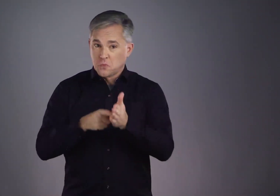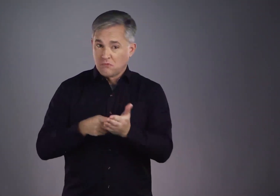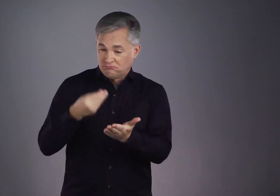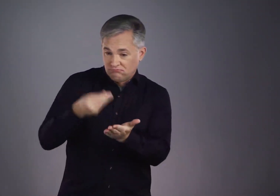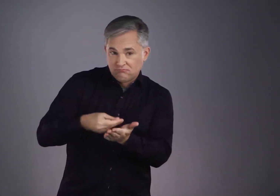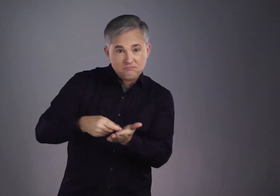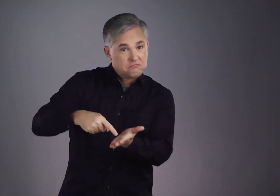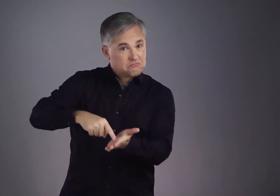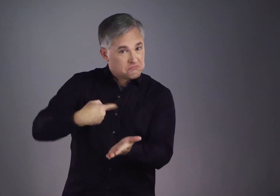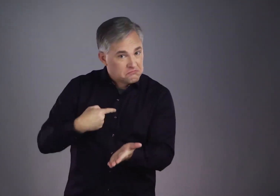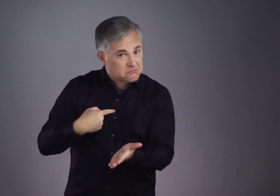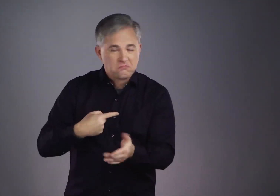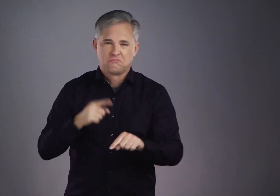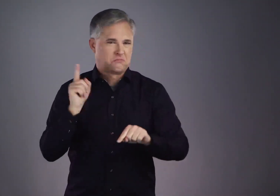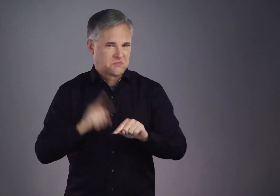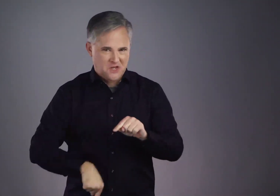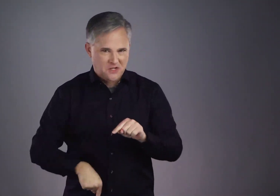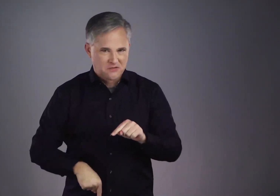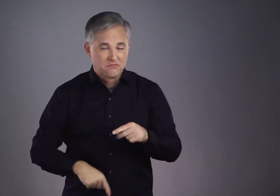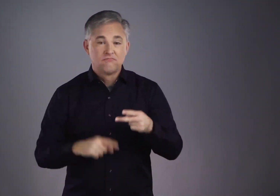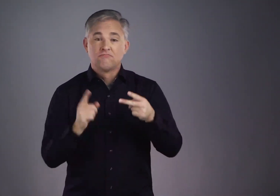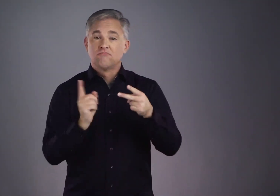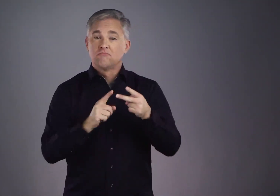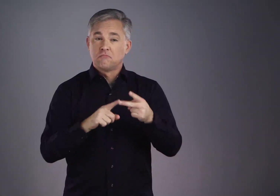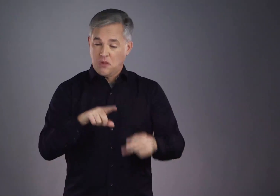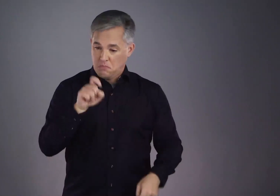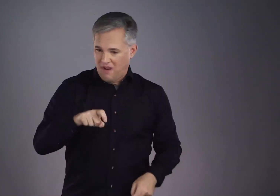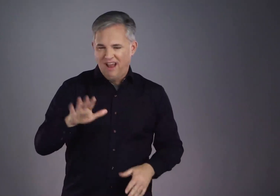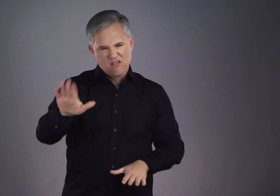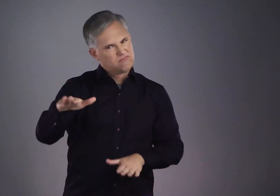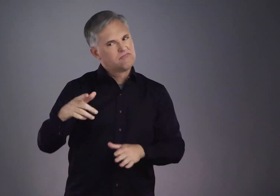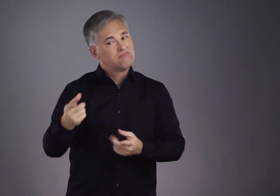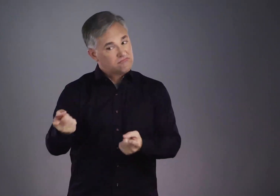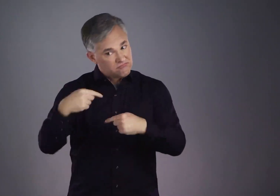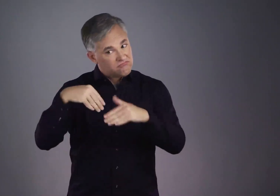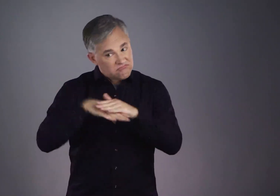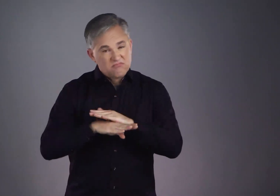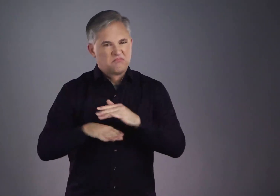Nor ought A.A. membership ever depend upon money or conformity.